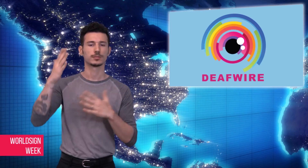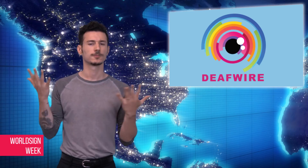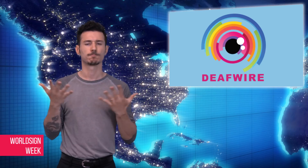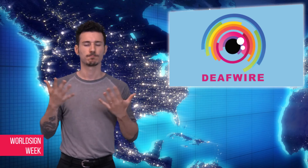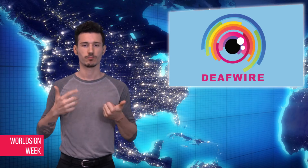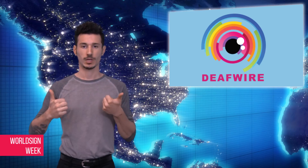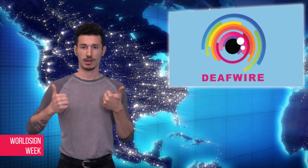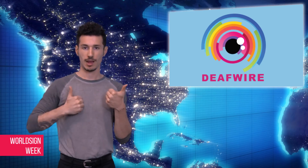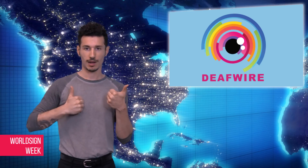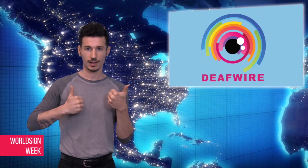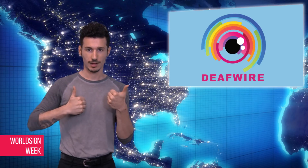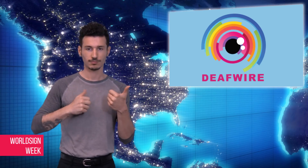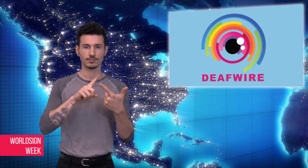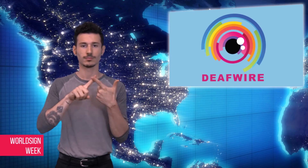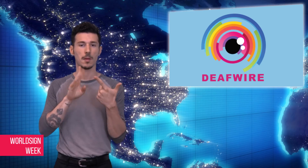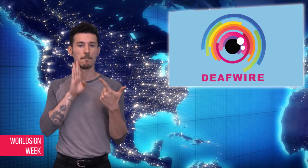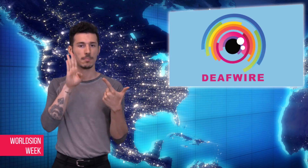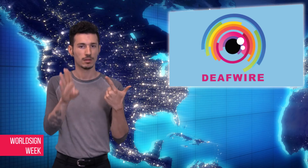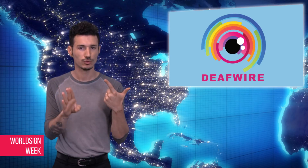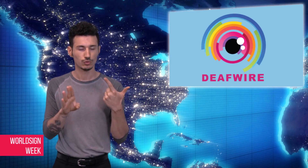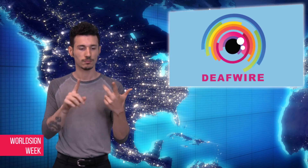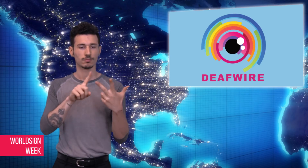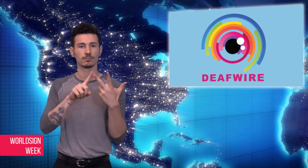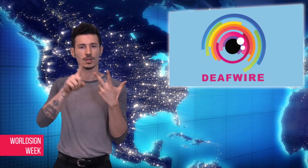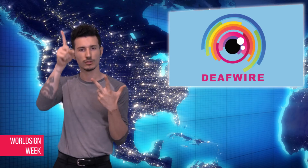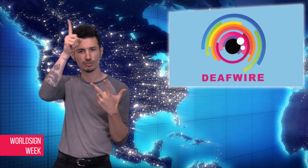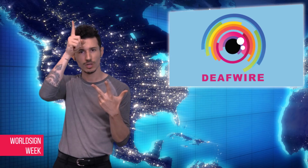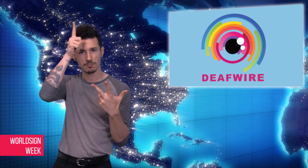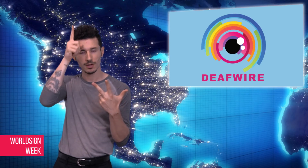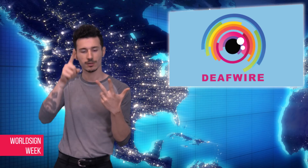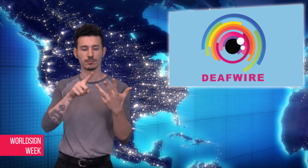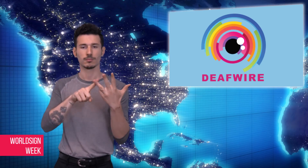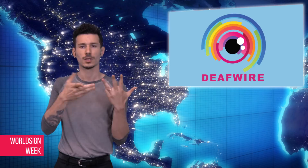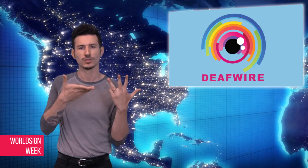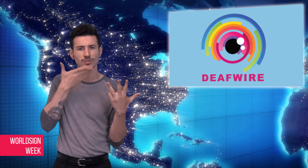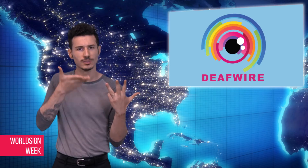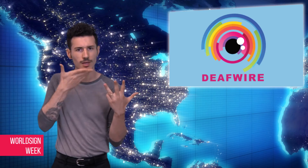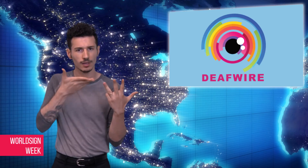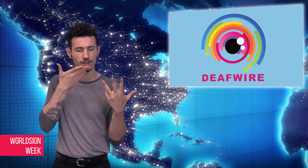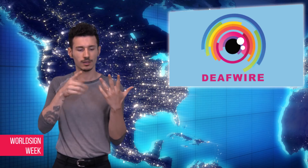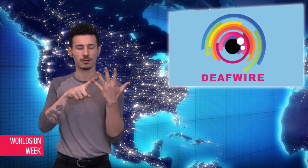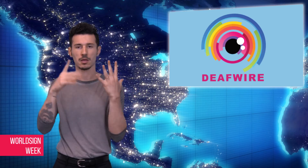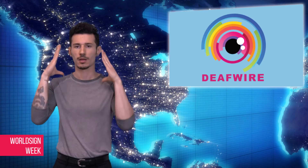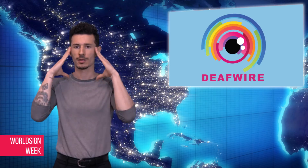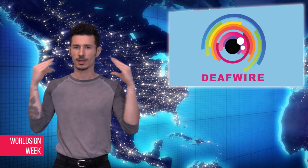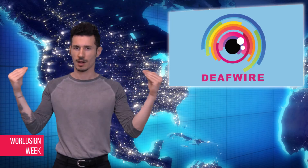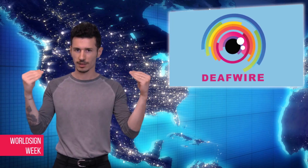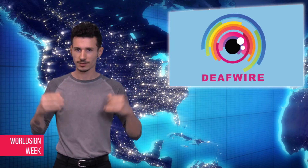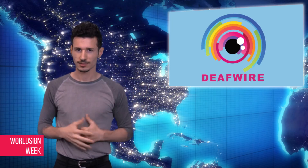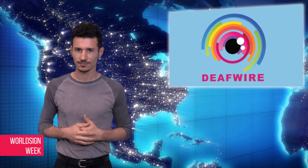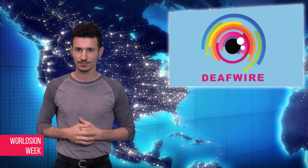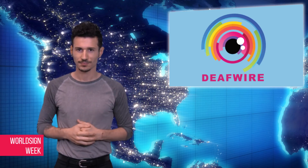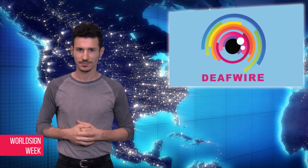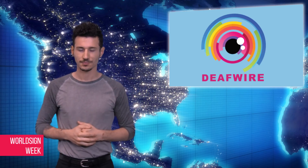Germany, Czech Republic, and the Netherlands.The definition of an